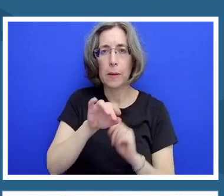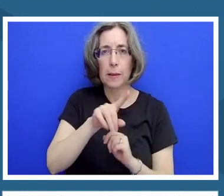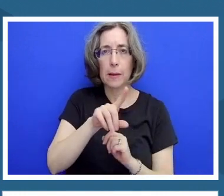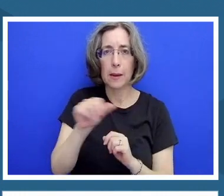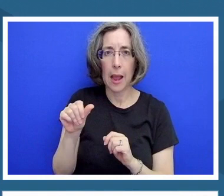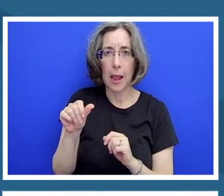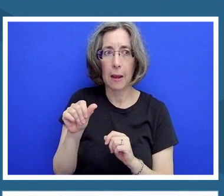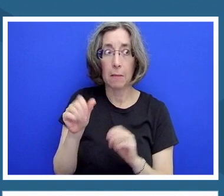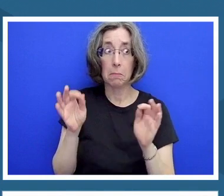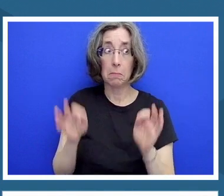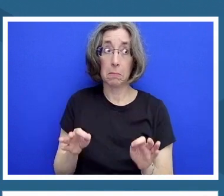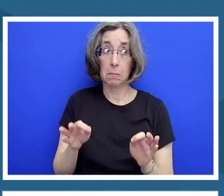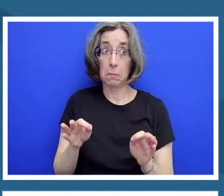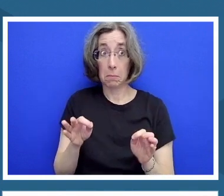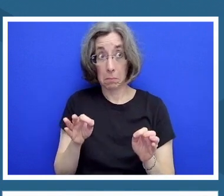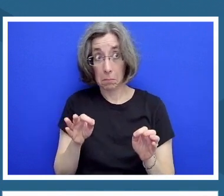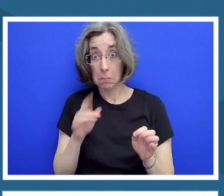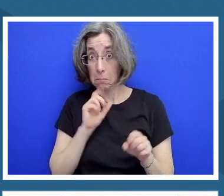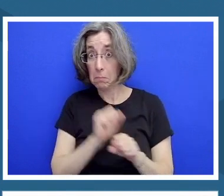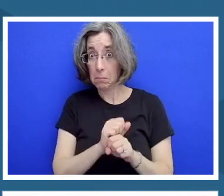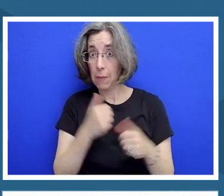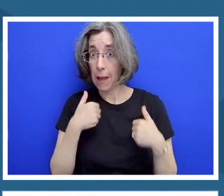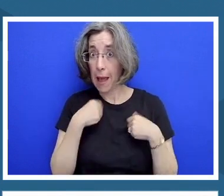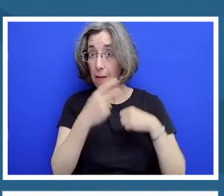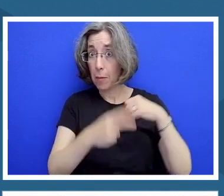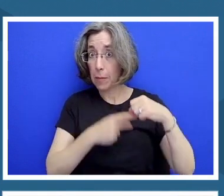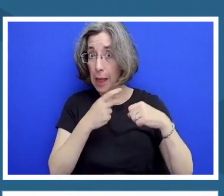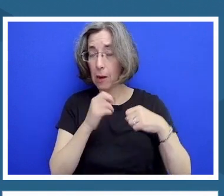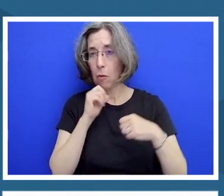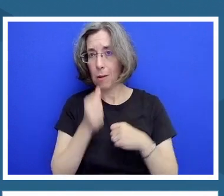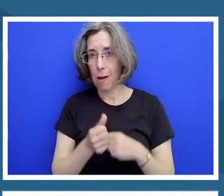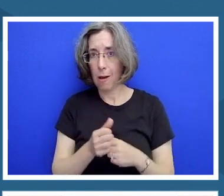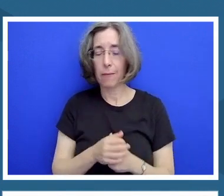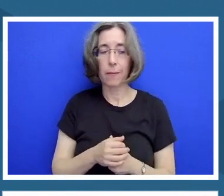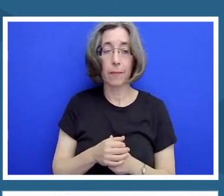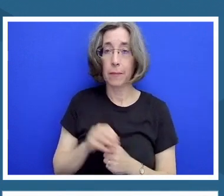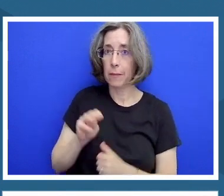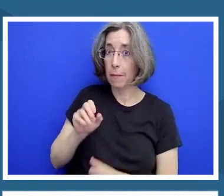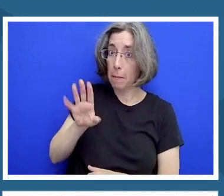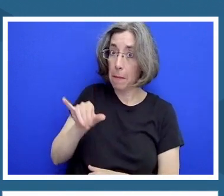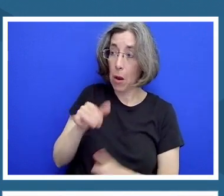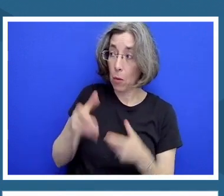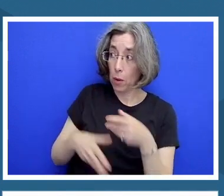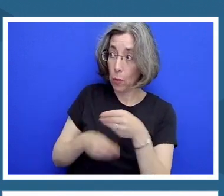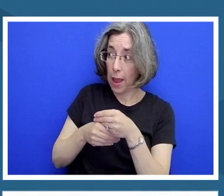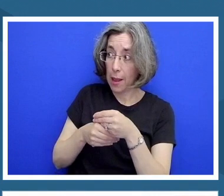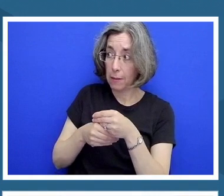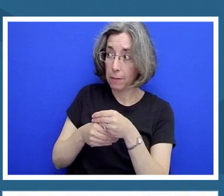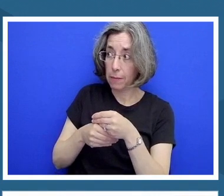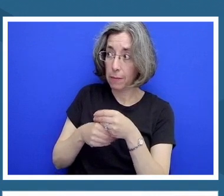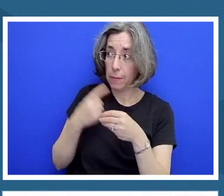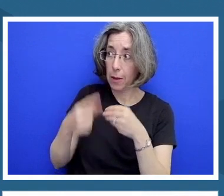really is a planet there um mary do you want to add some things here